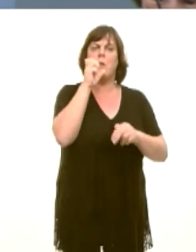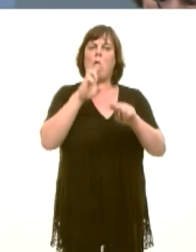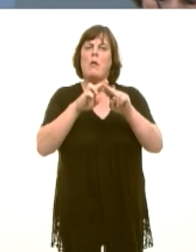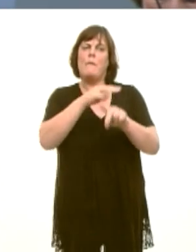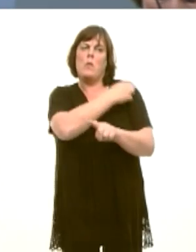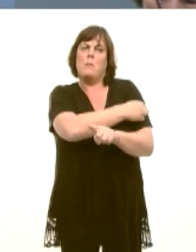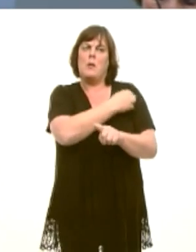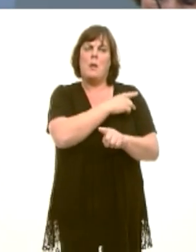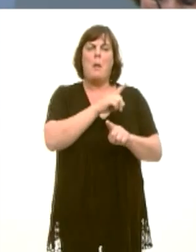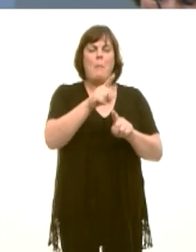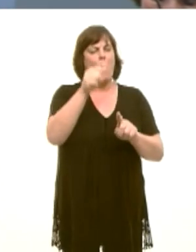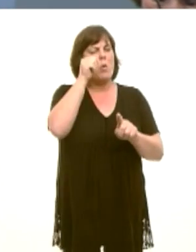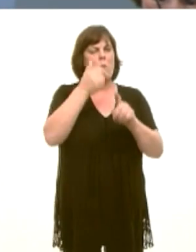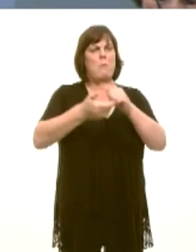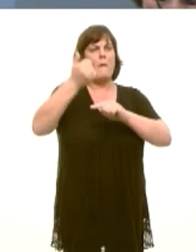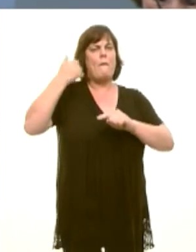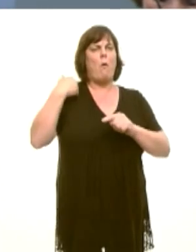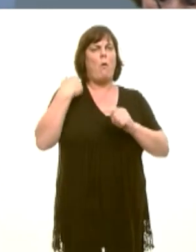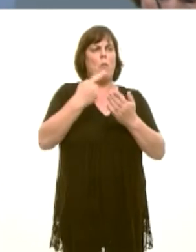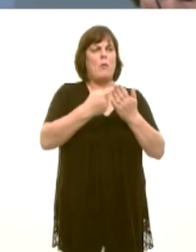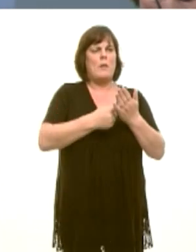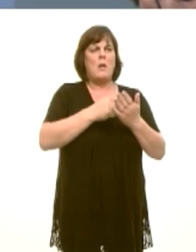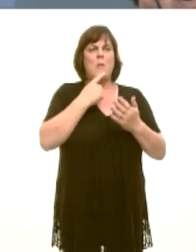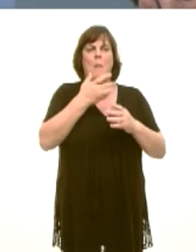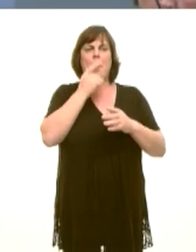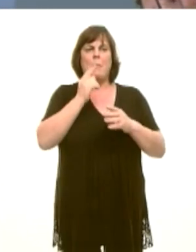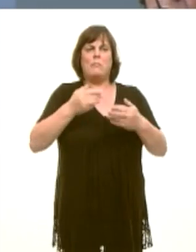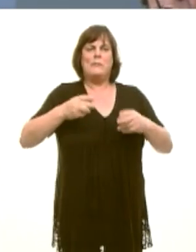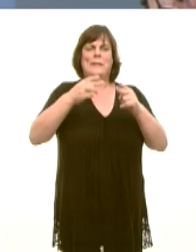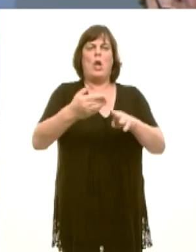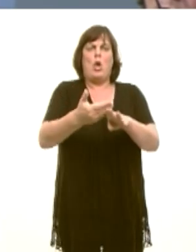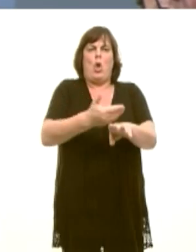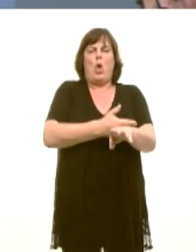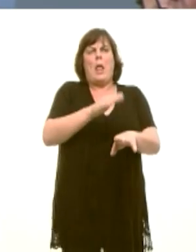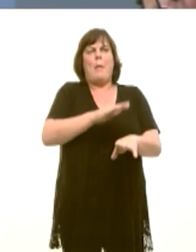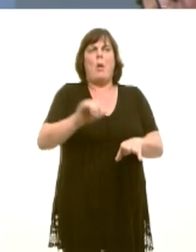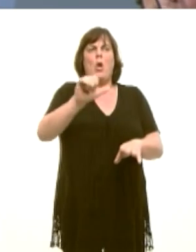previous report identified 150 premature deaths because of the waiting times that people have